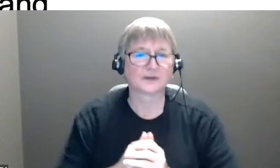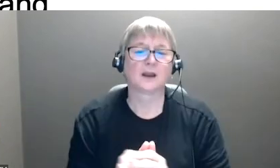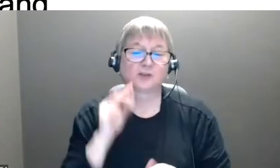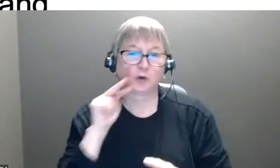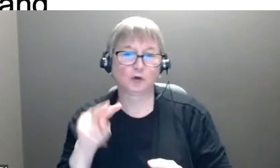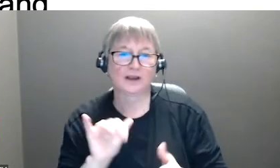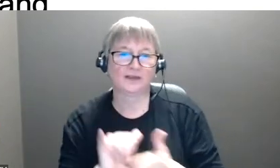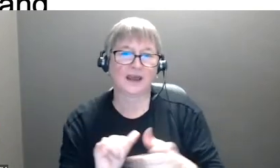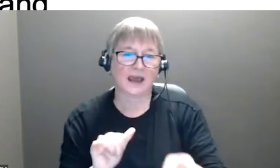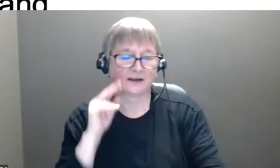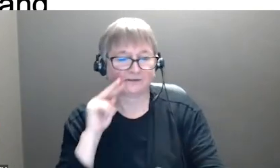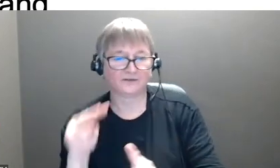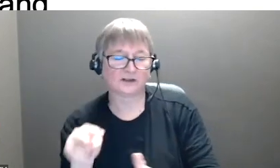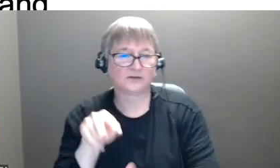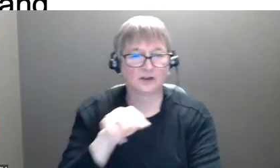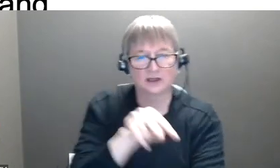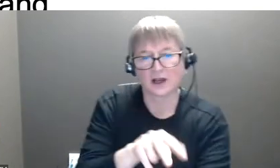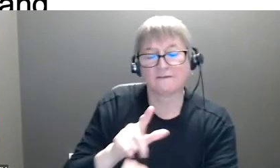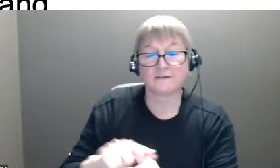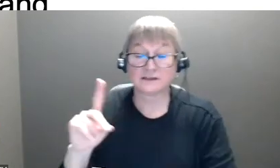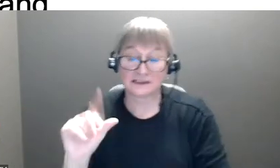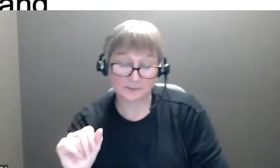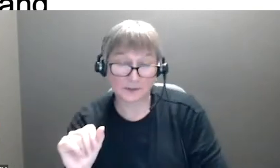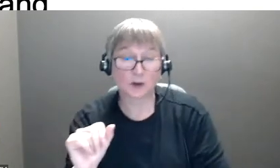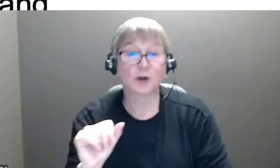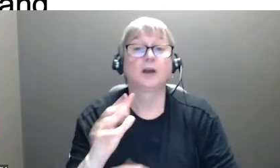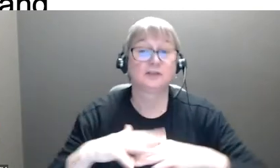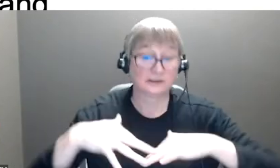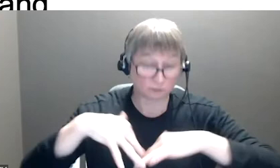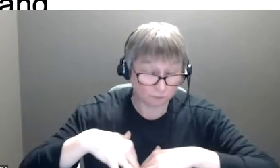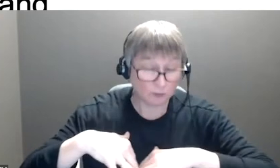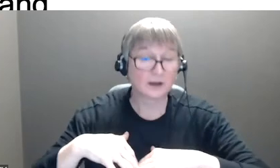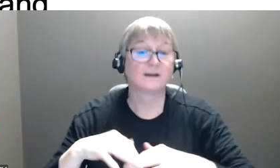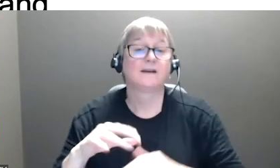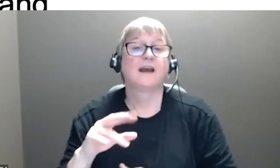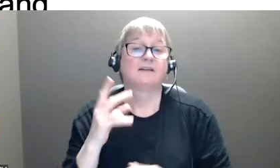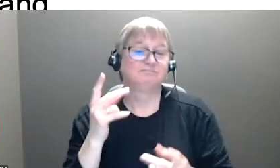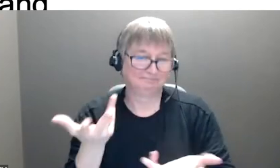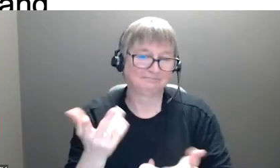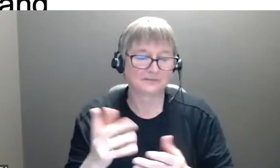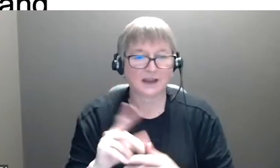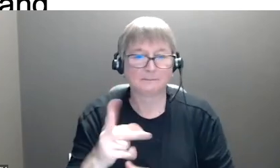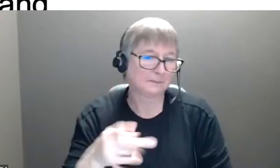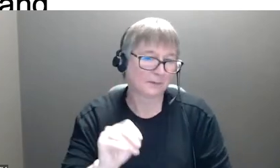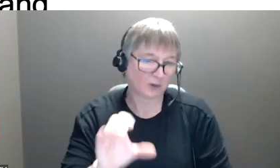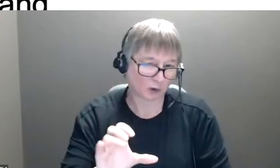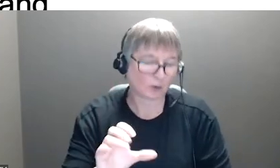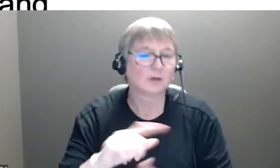and geographical location. As participants begin their interventions, GBA+ data is collected.